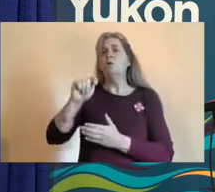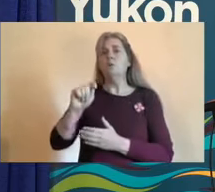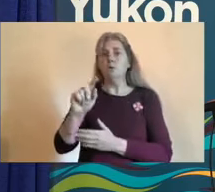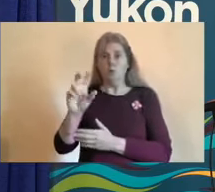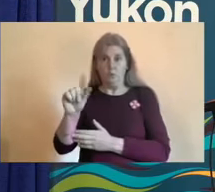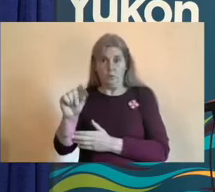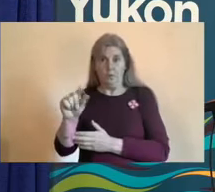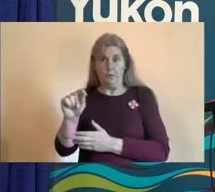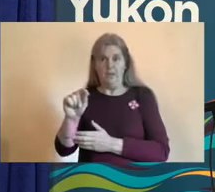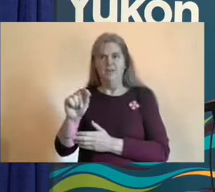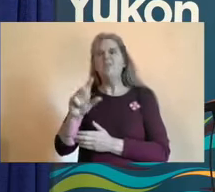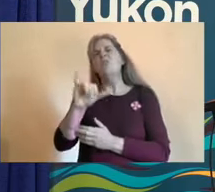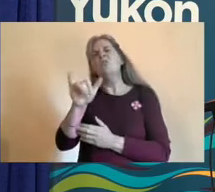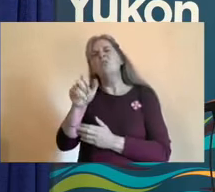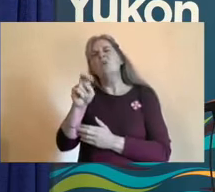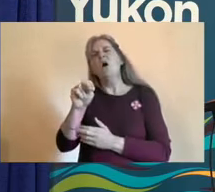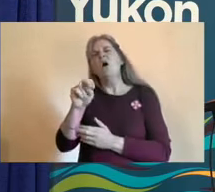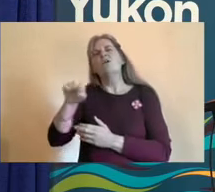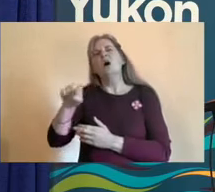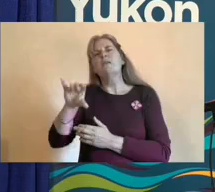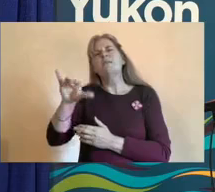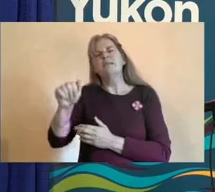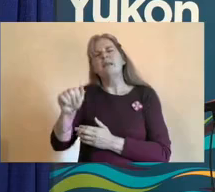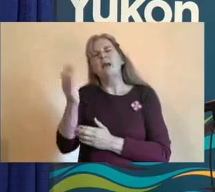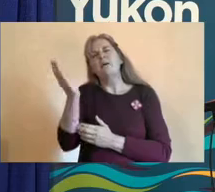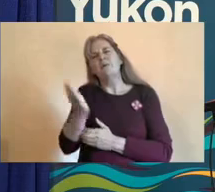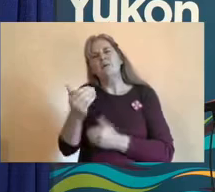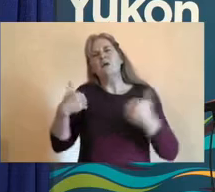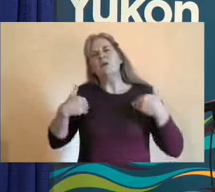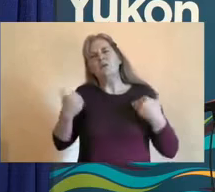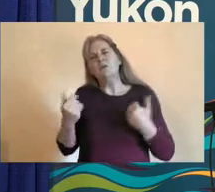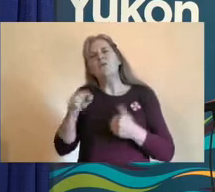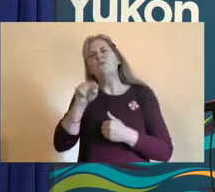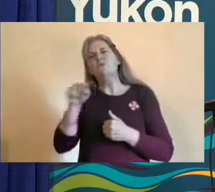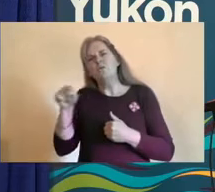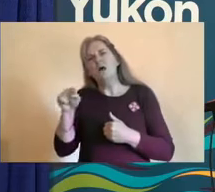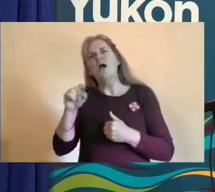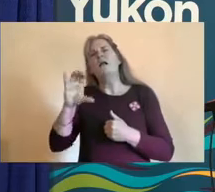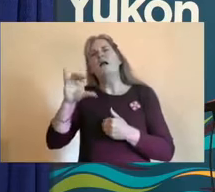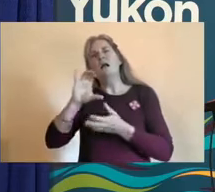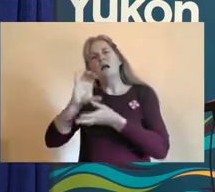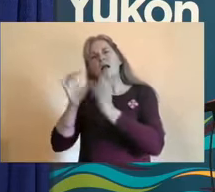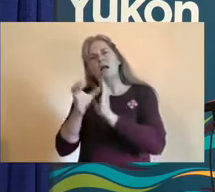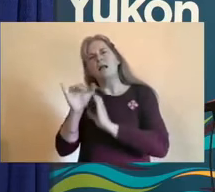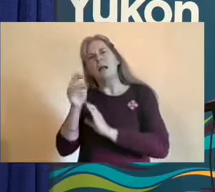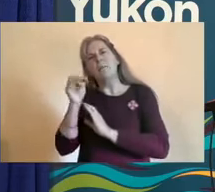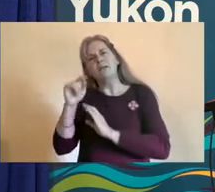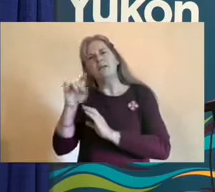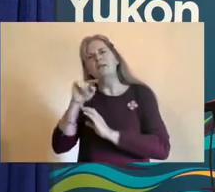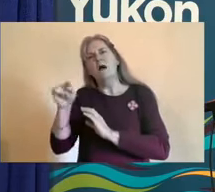Yukon.ca.